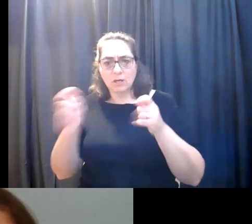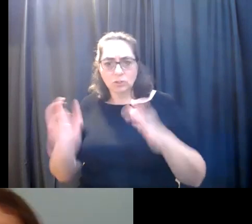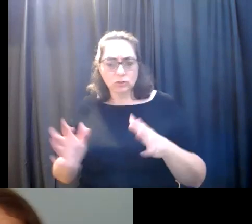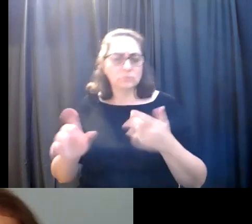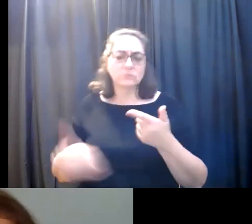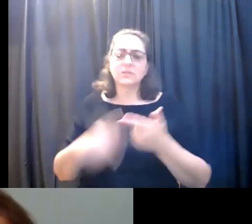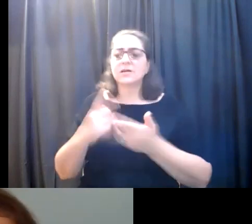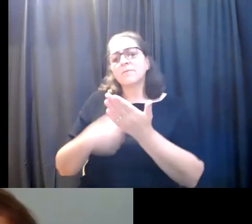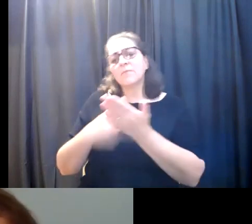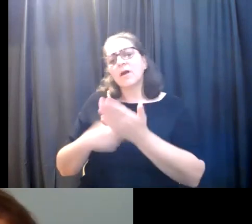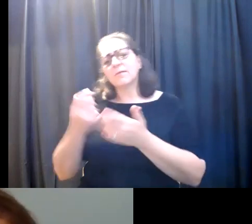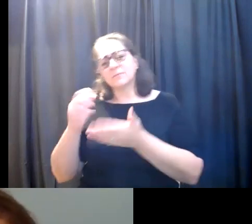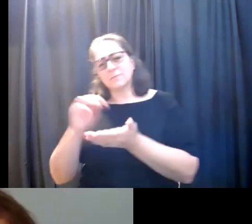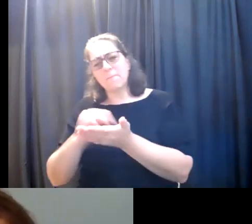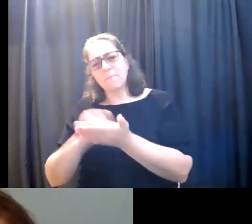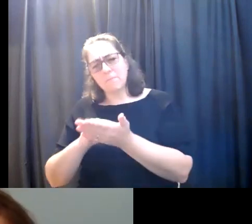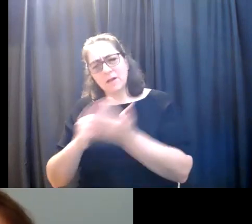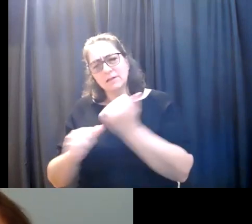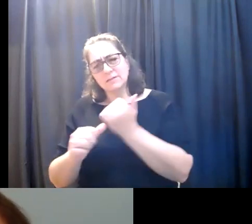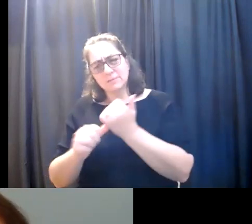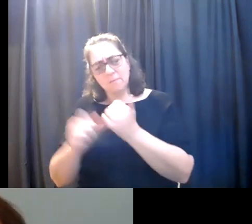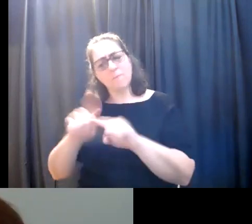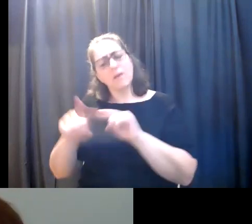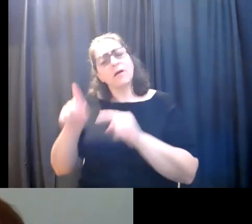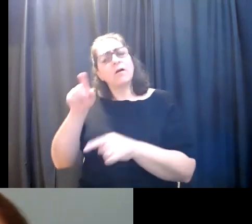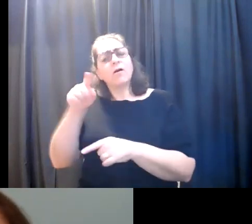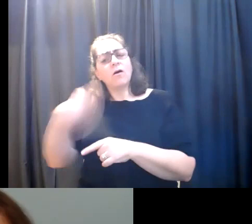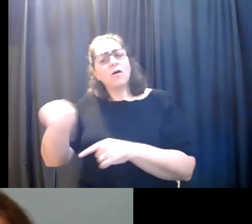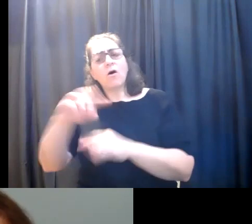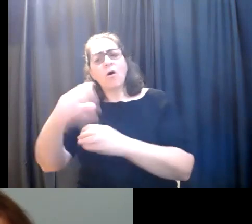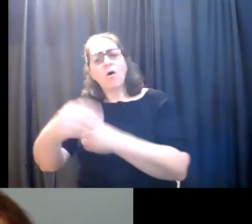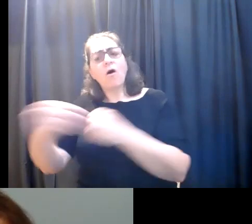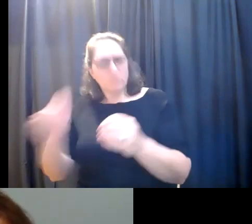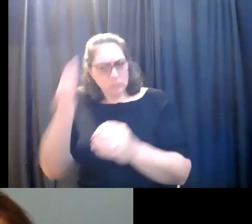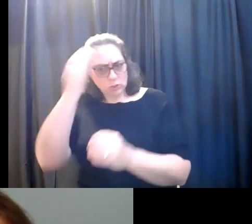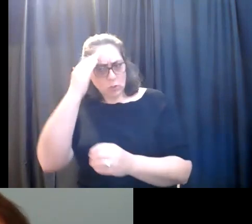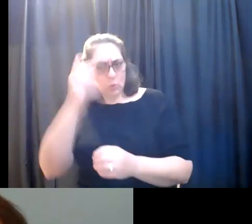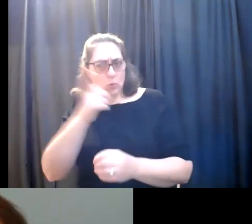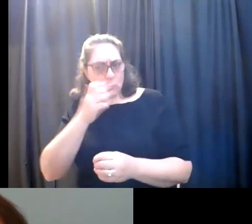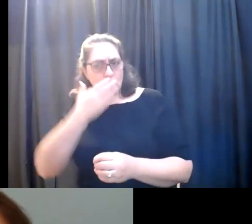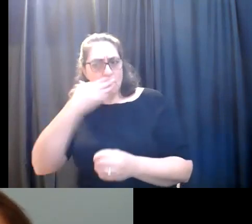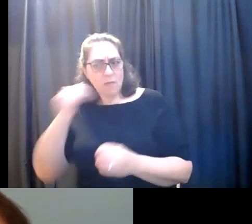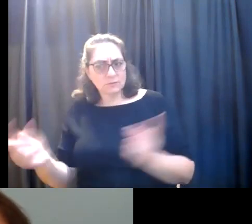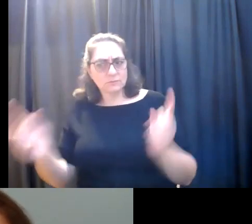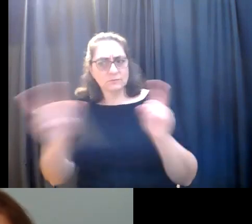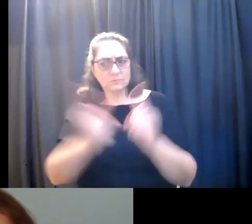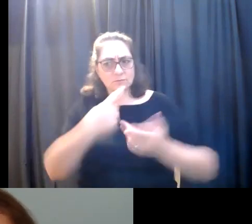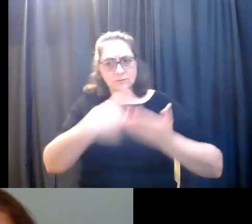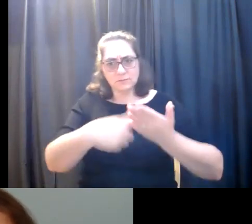has a disability, but not necessarily a family member with a disability, if